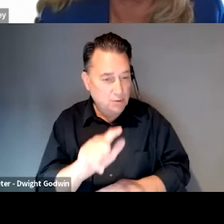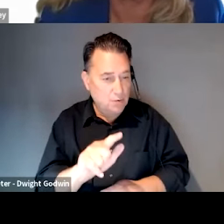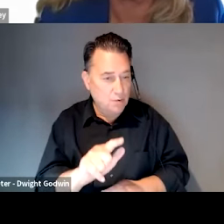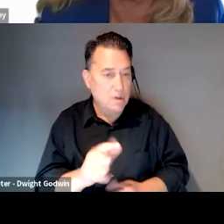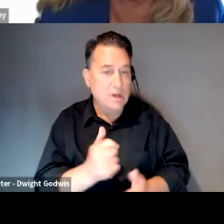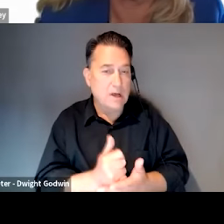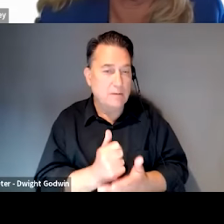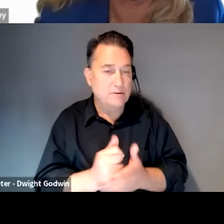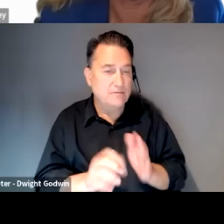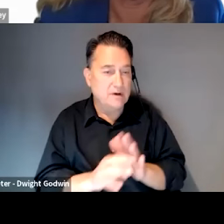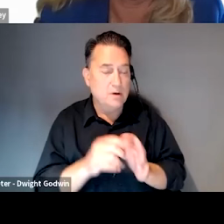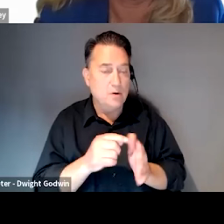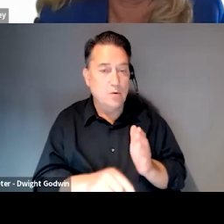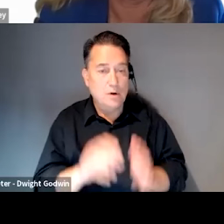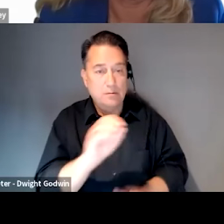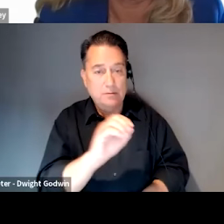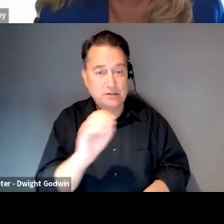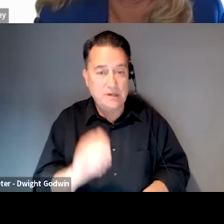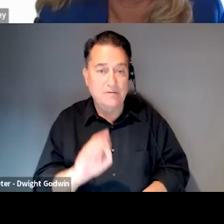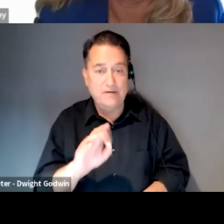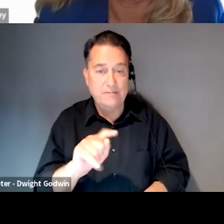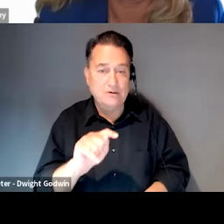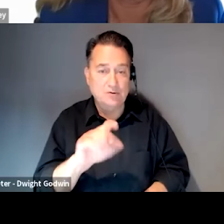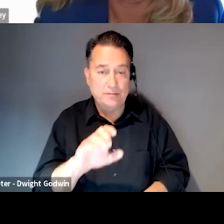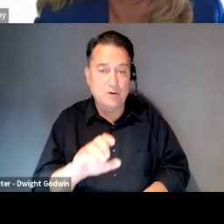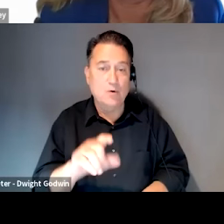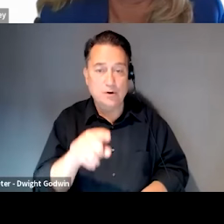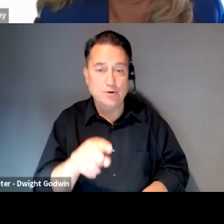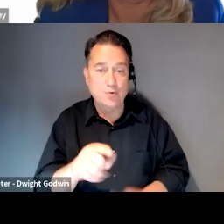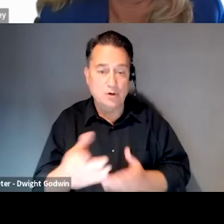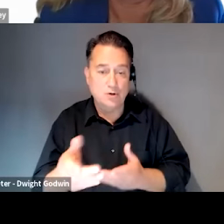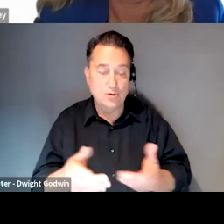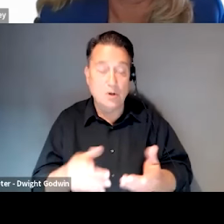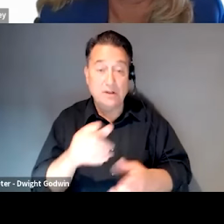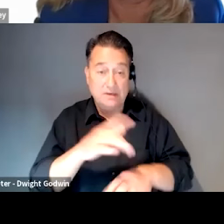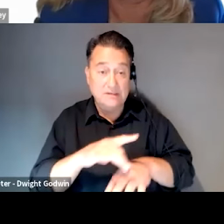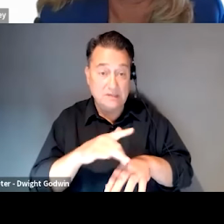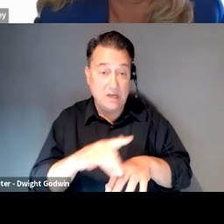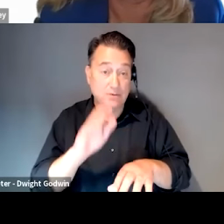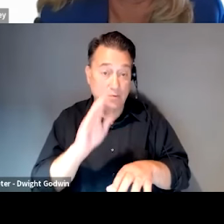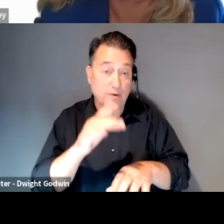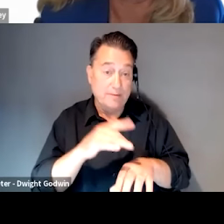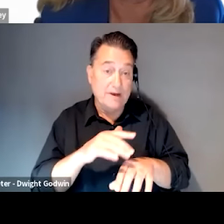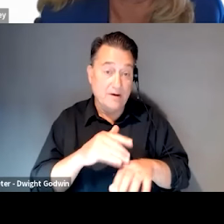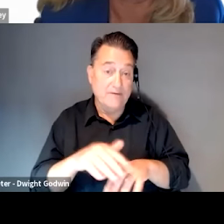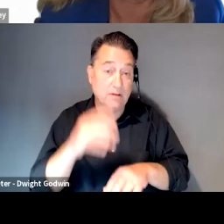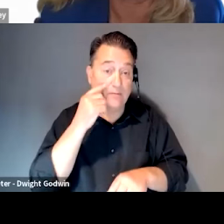of those eligible family treatment courts you are serving. And these slides will be available to you. So you can work through this slide